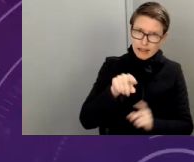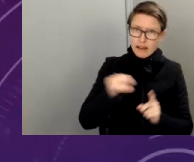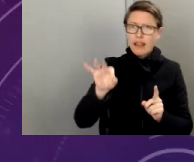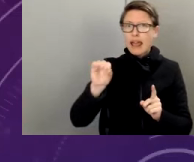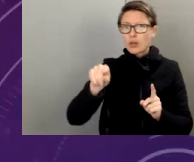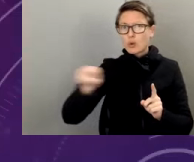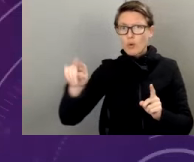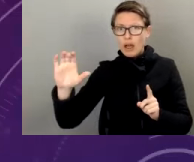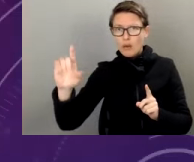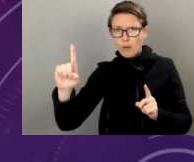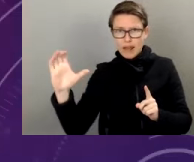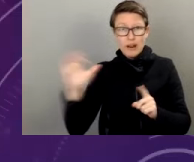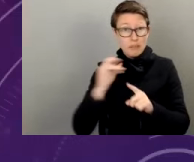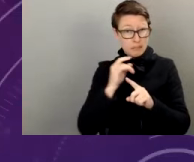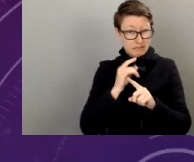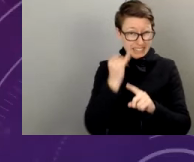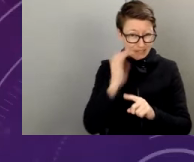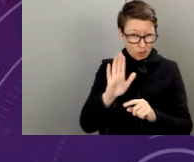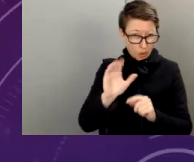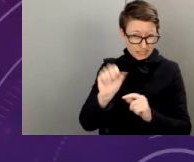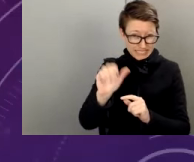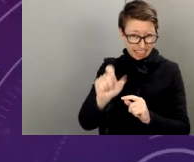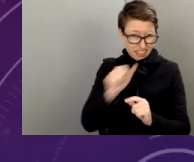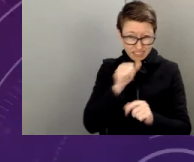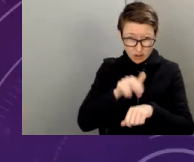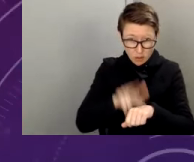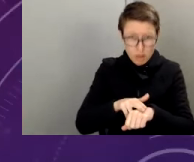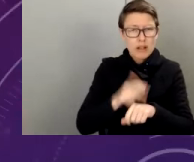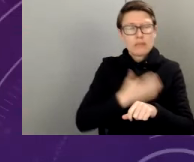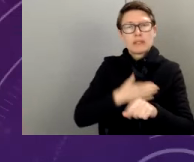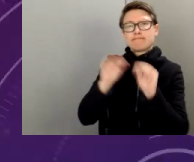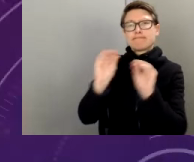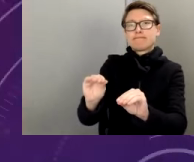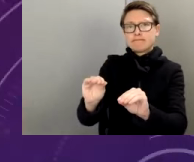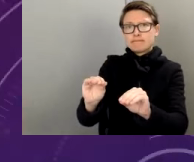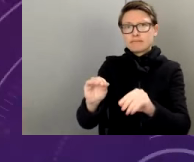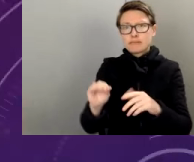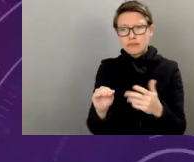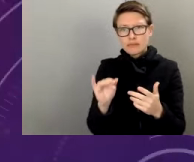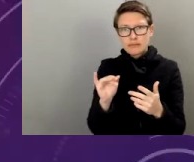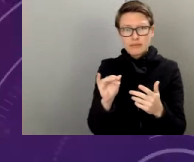we do need to send your scales well, but we do need to have that listed there. So if you've gotten that on there, you're good